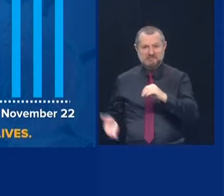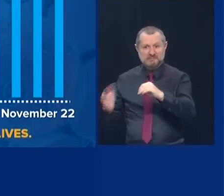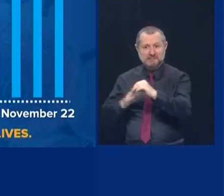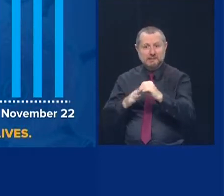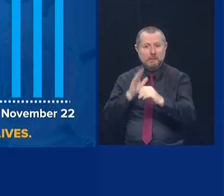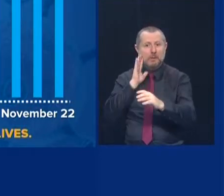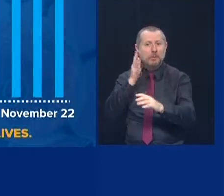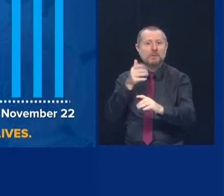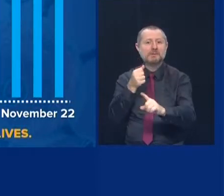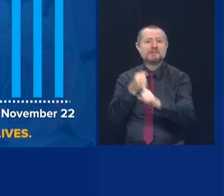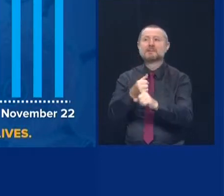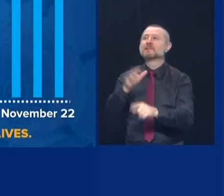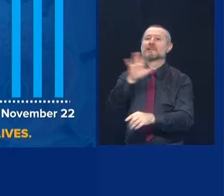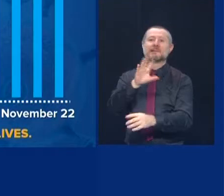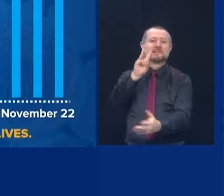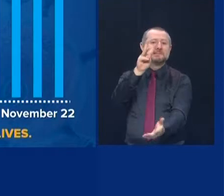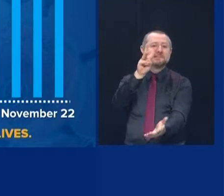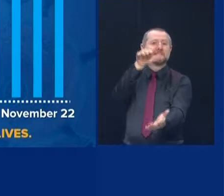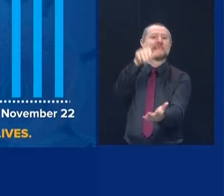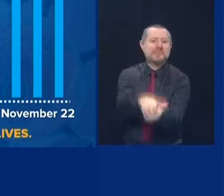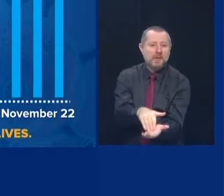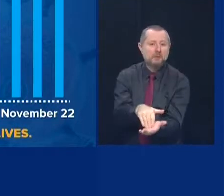OF INCREASE. YOU KNOW WHERE WE ARE IN THREE WEEKS?